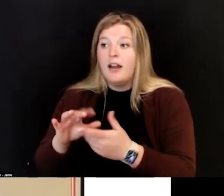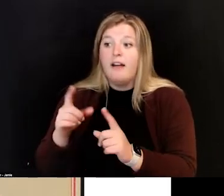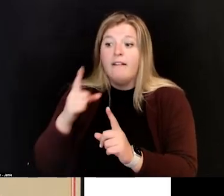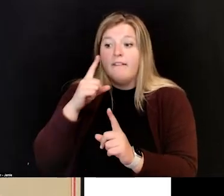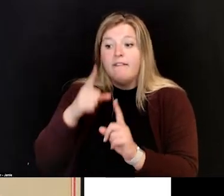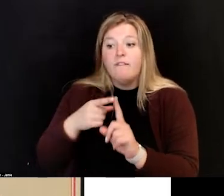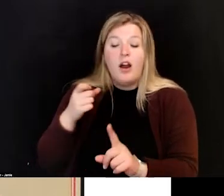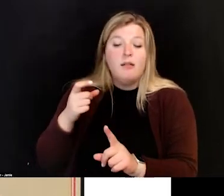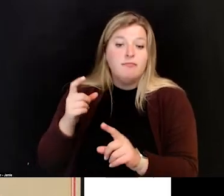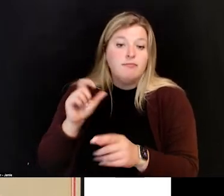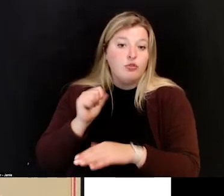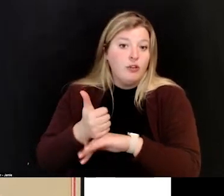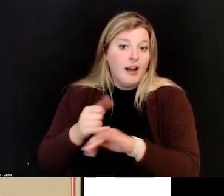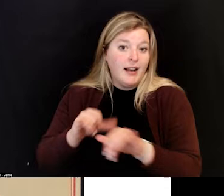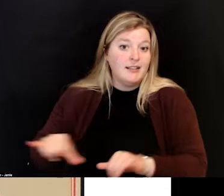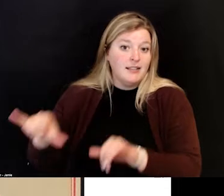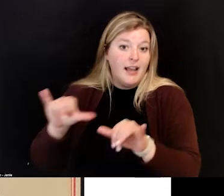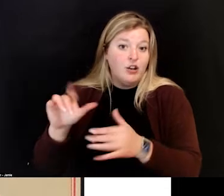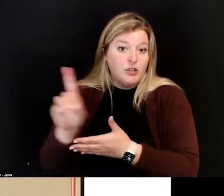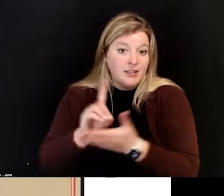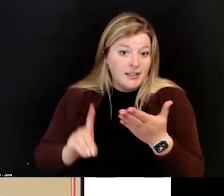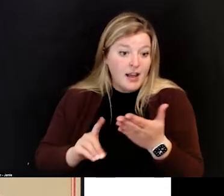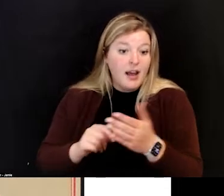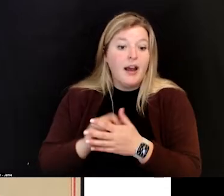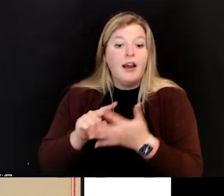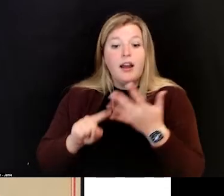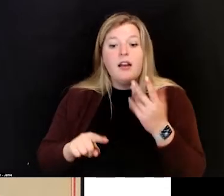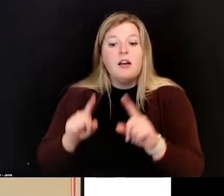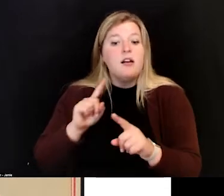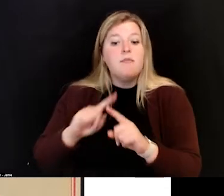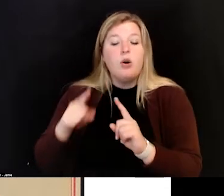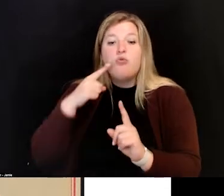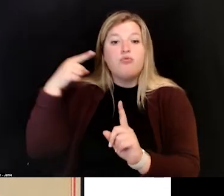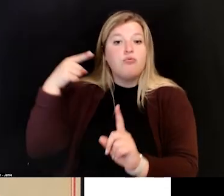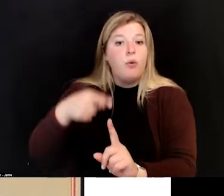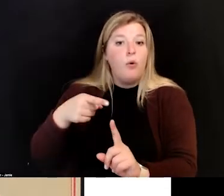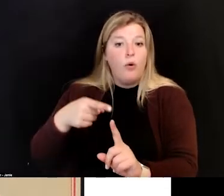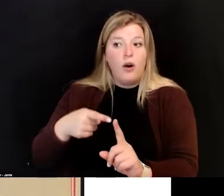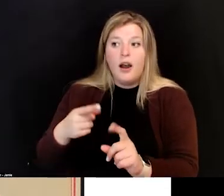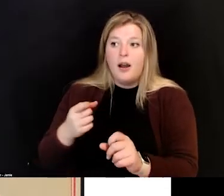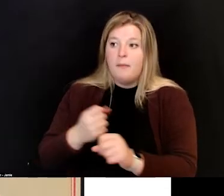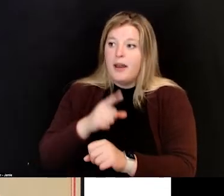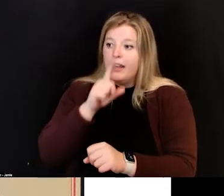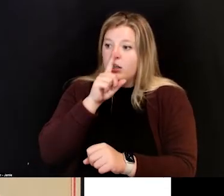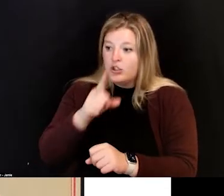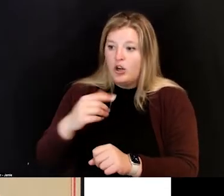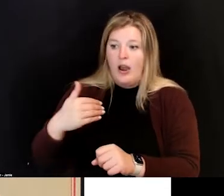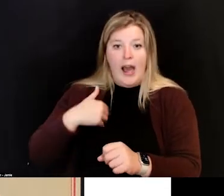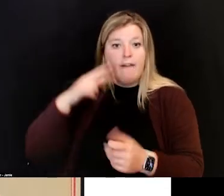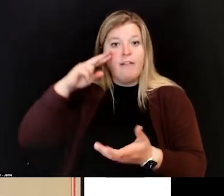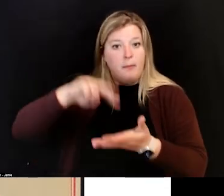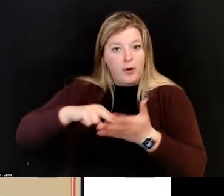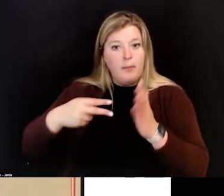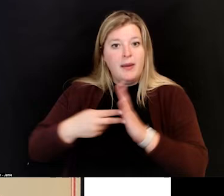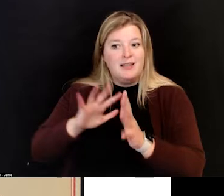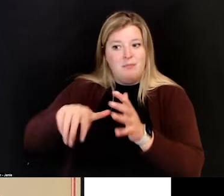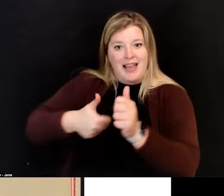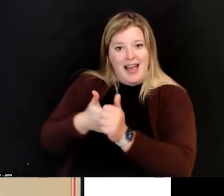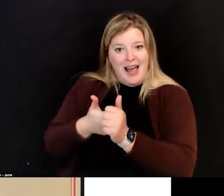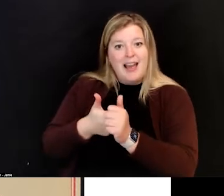for people to interact with. But really getting that purpose in there is critical to being able to do that as kinds of interactions.